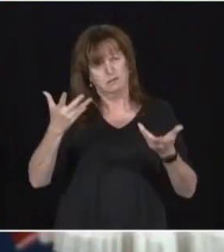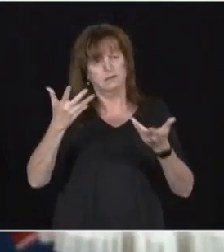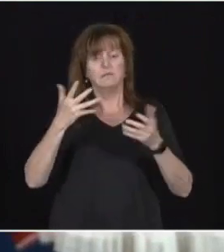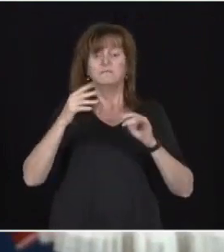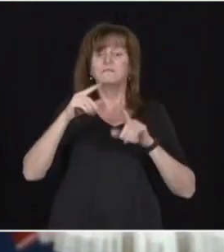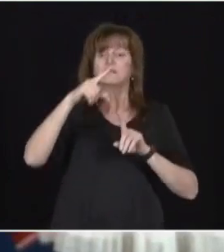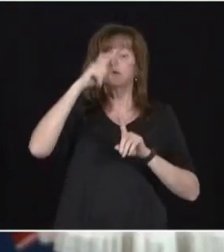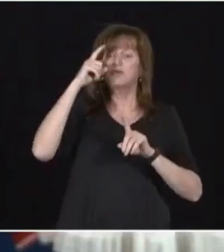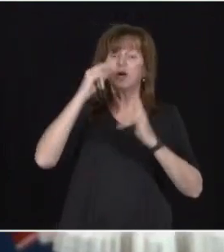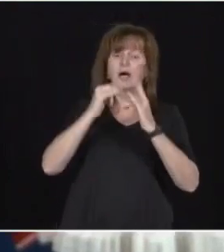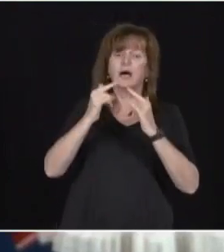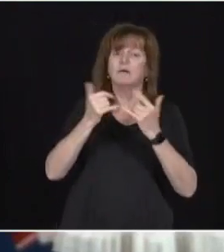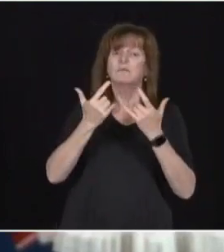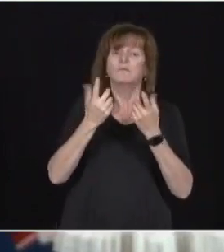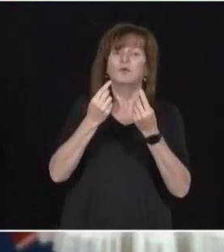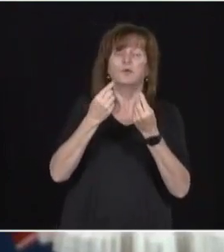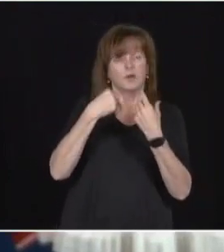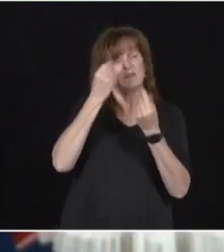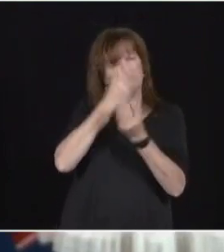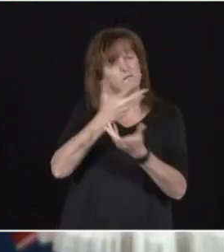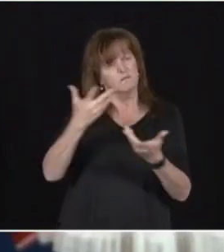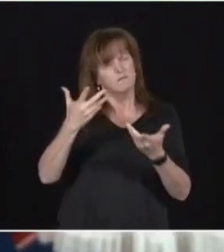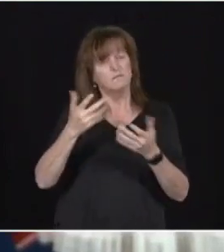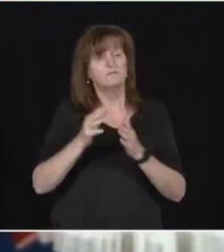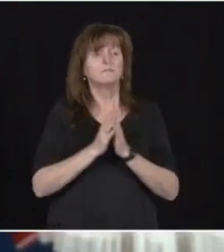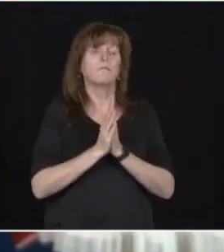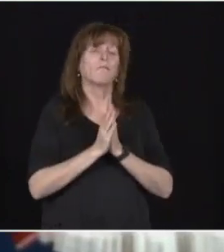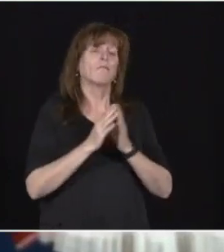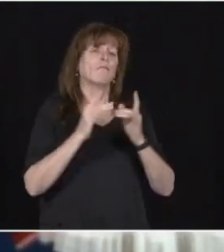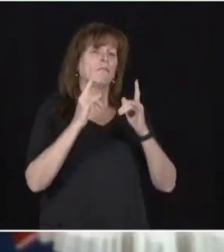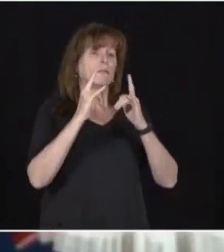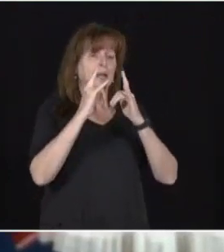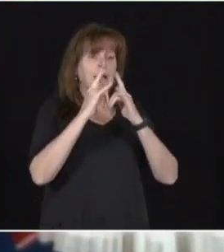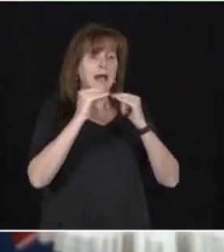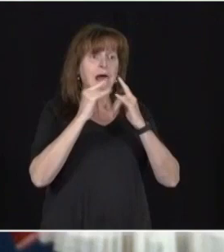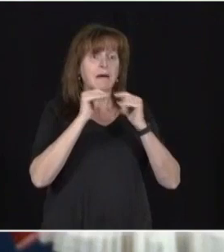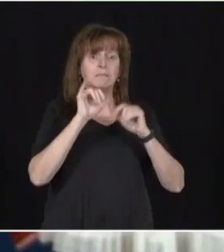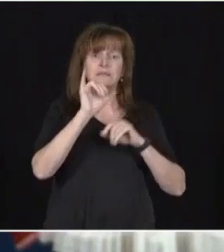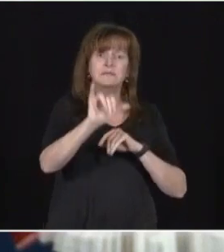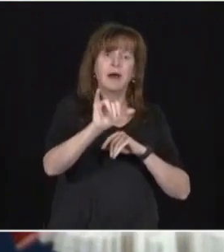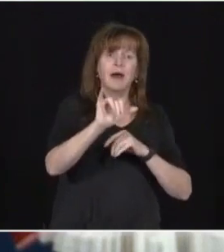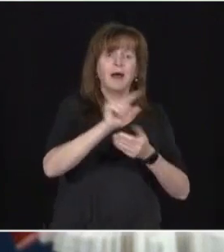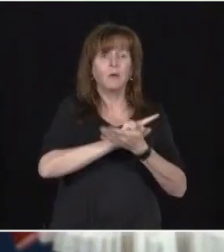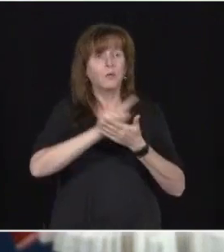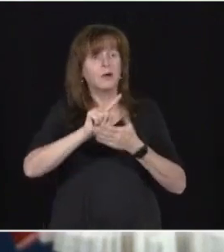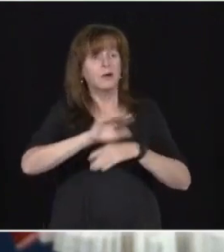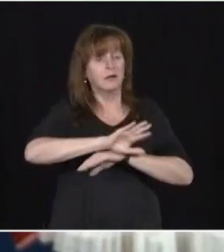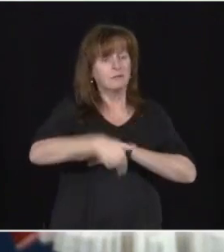I know parents are looking for certainty when it comes to summer plans. Today, we are providing an update on summer camps.